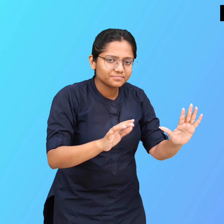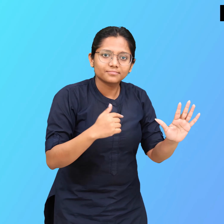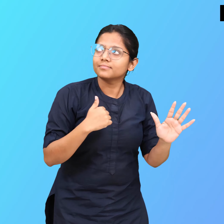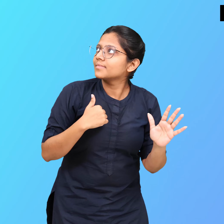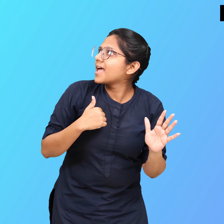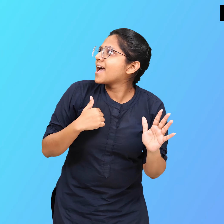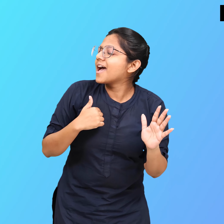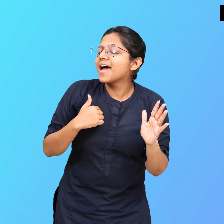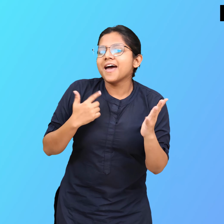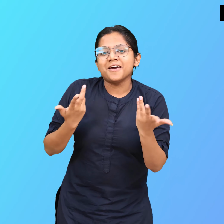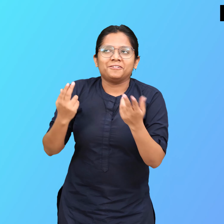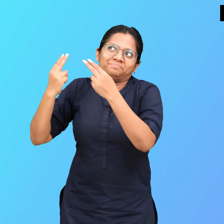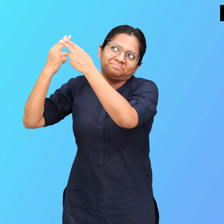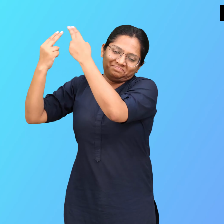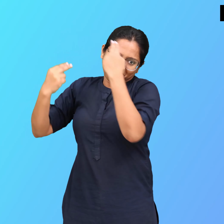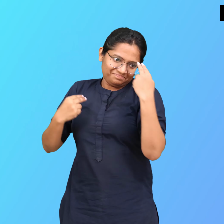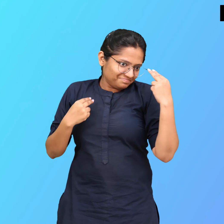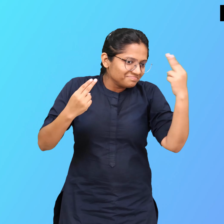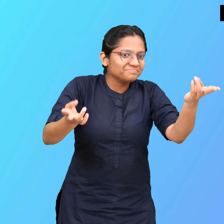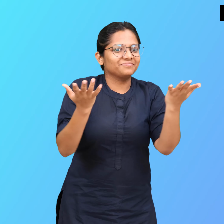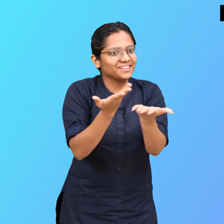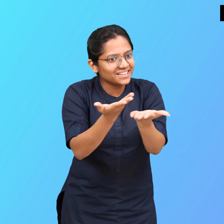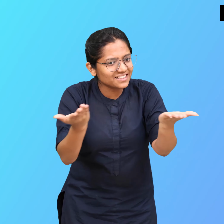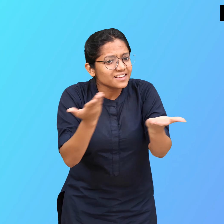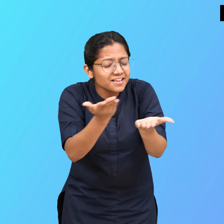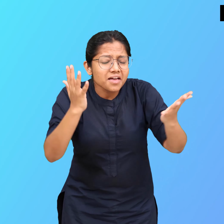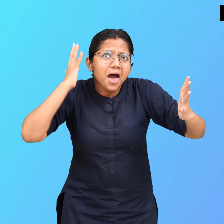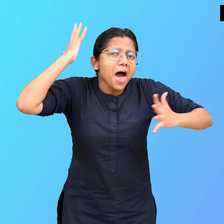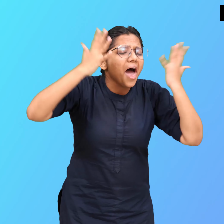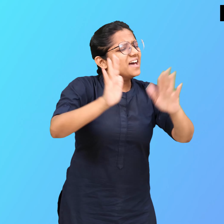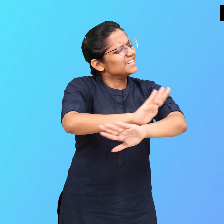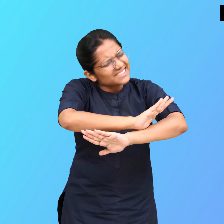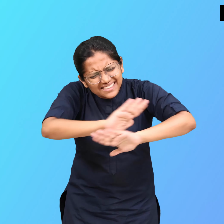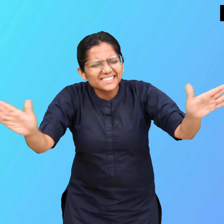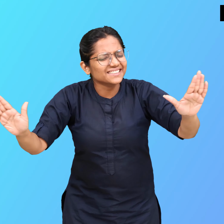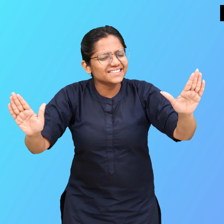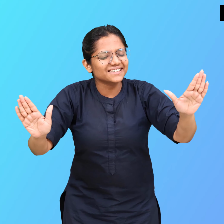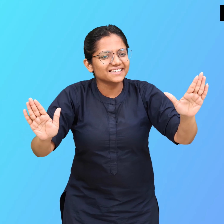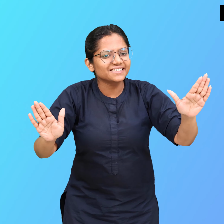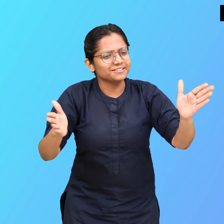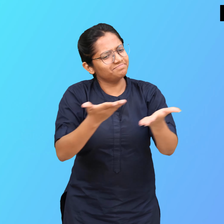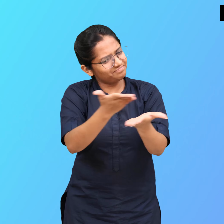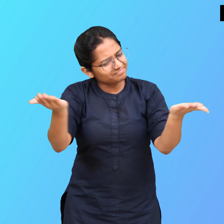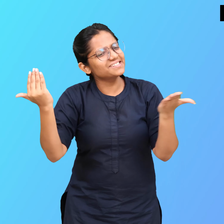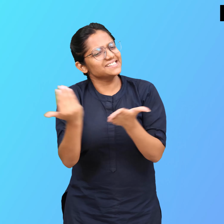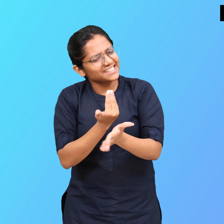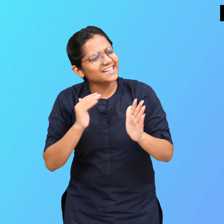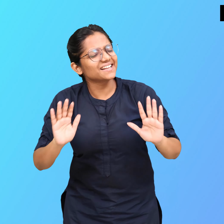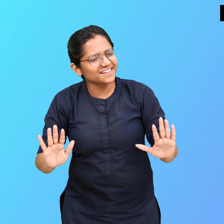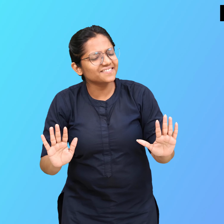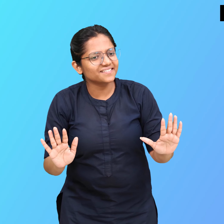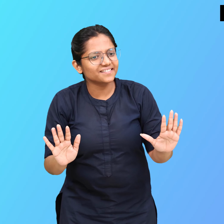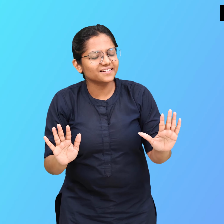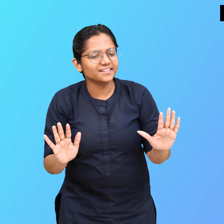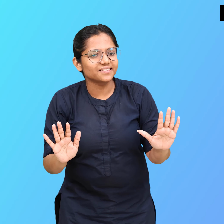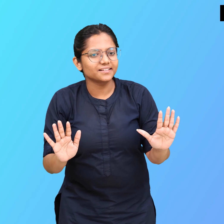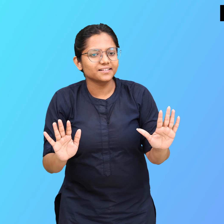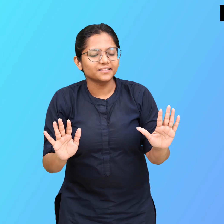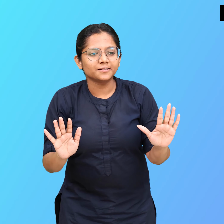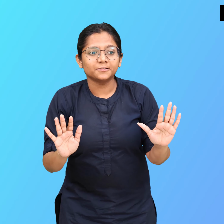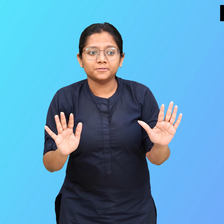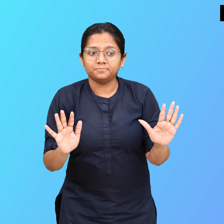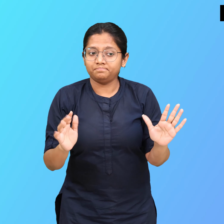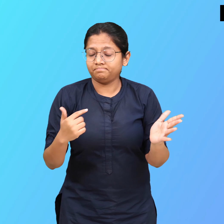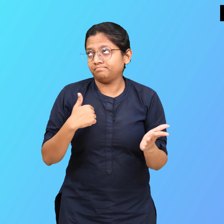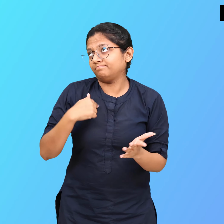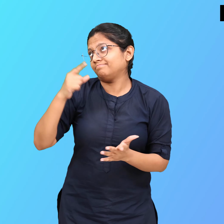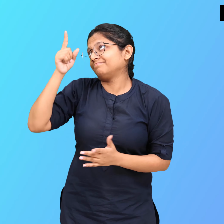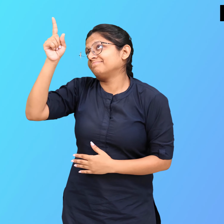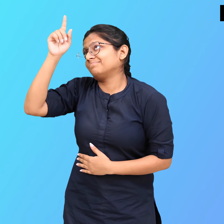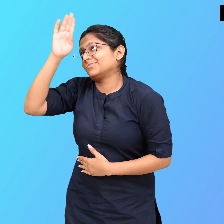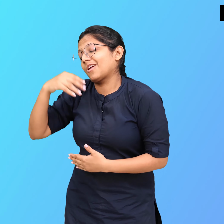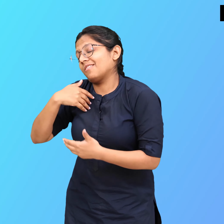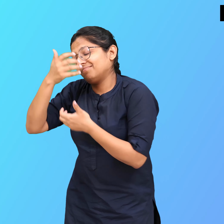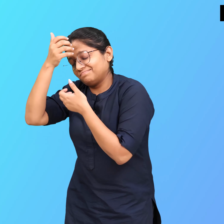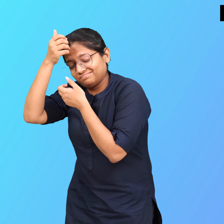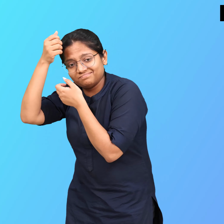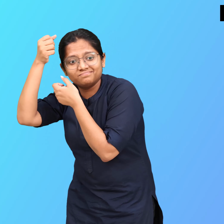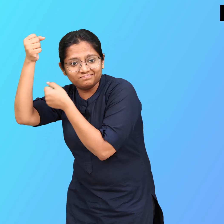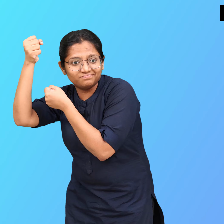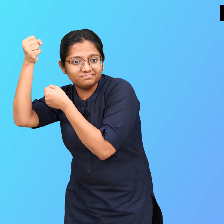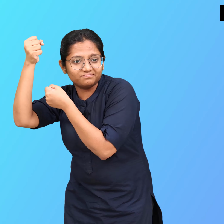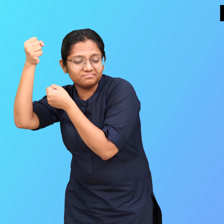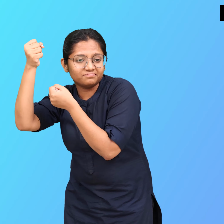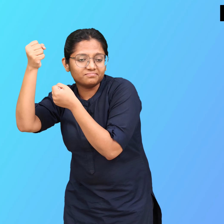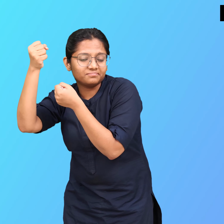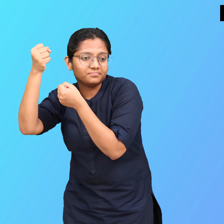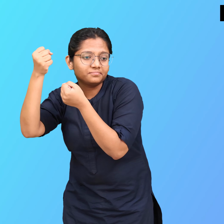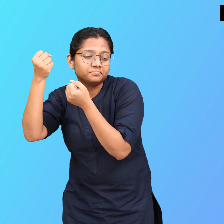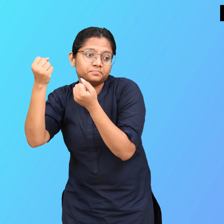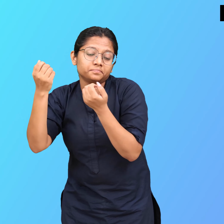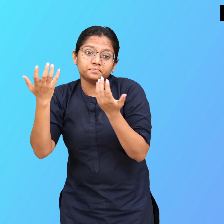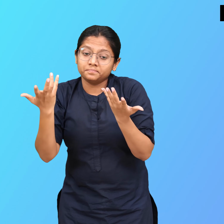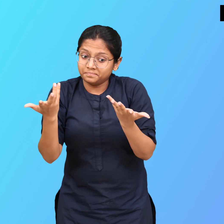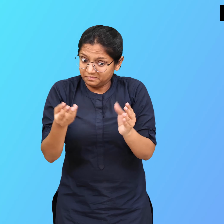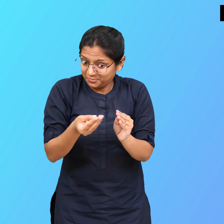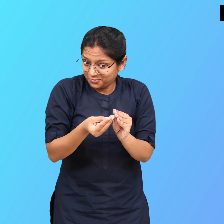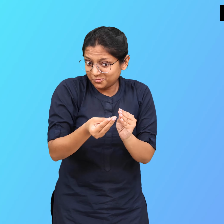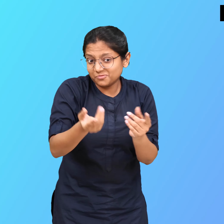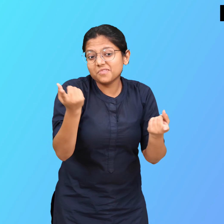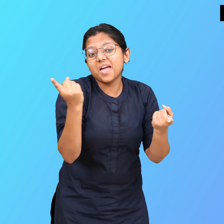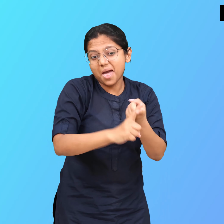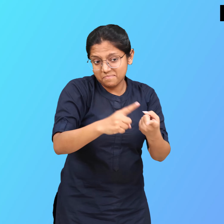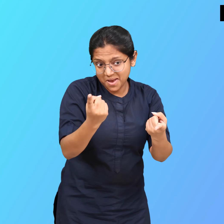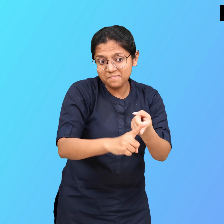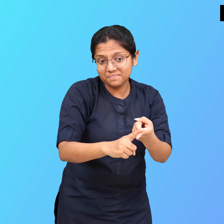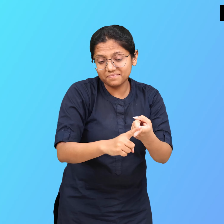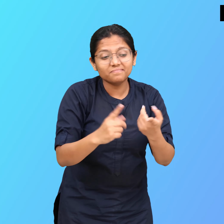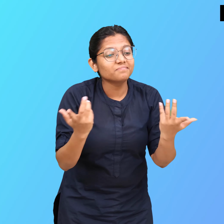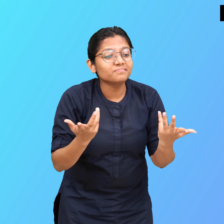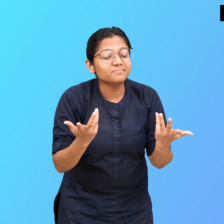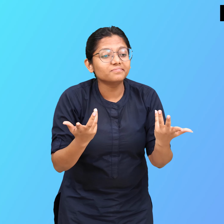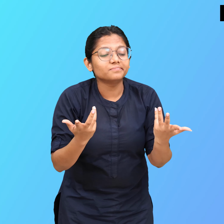So men, there is nothing to worry about. I trust God, and I am sure everything will happen just as his angel told me.